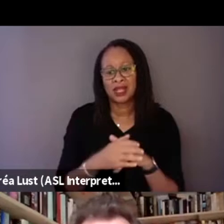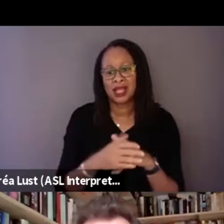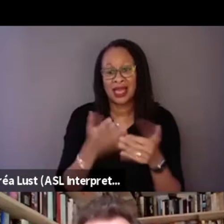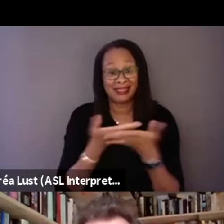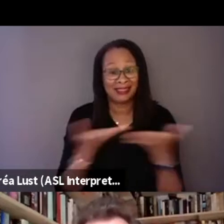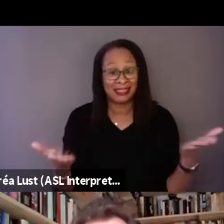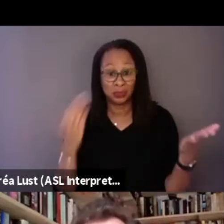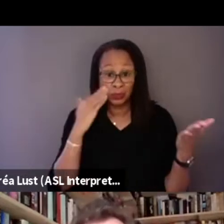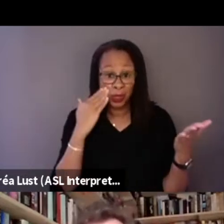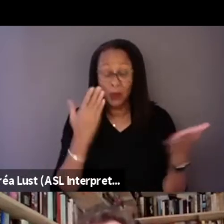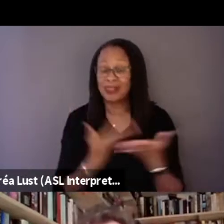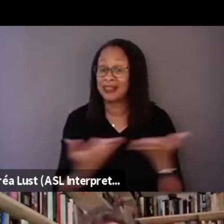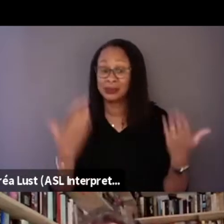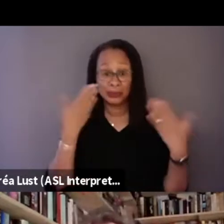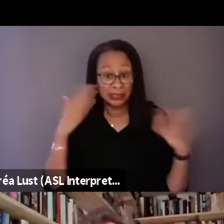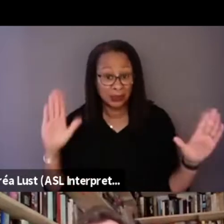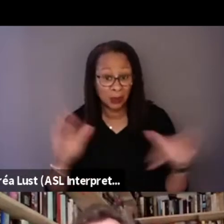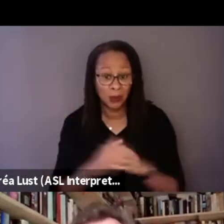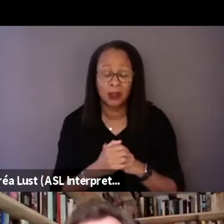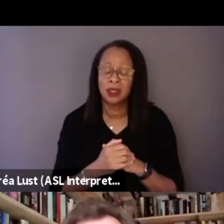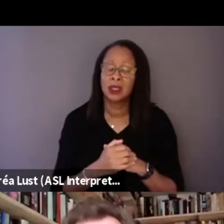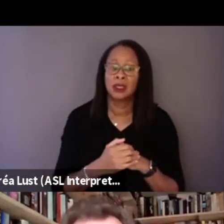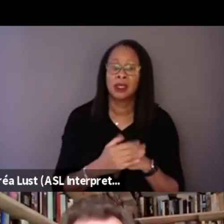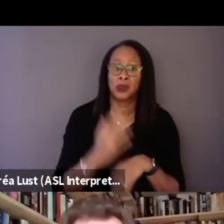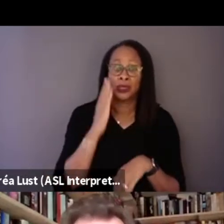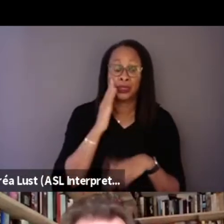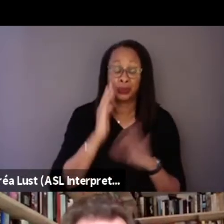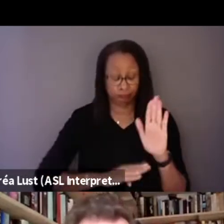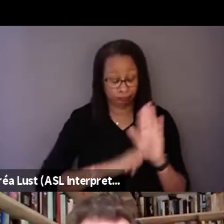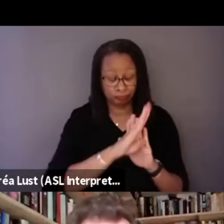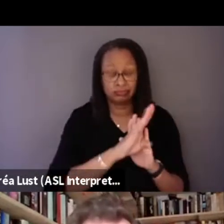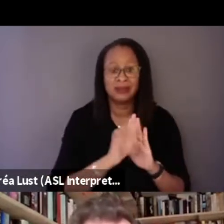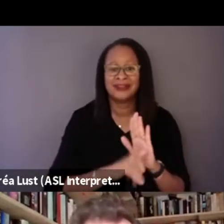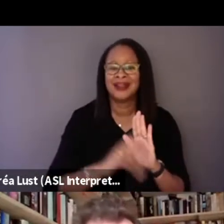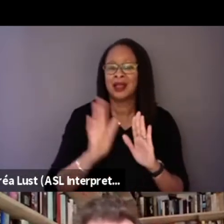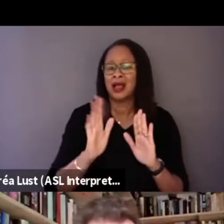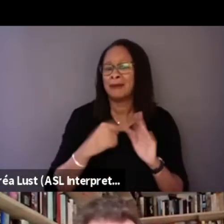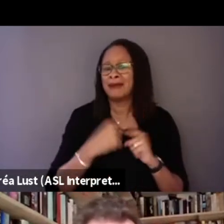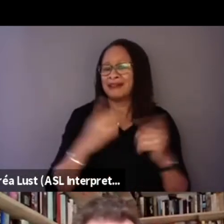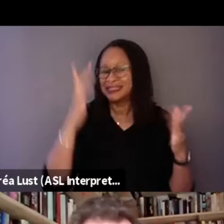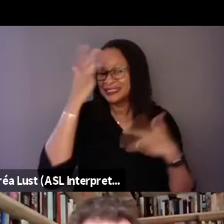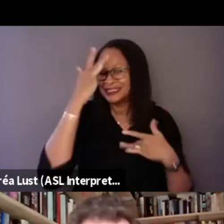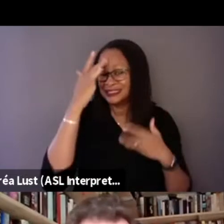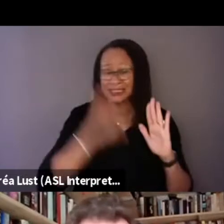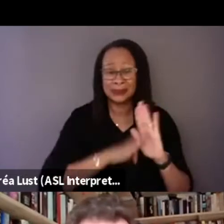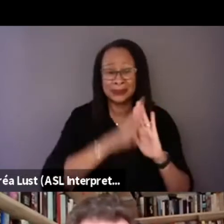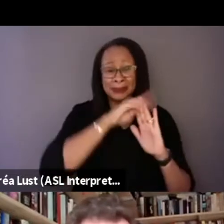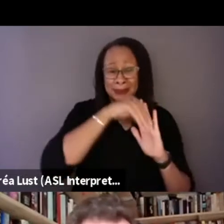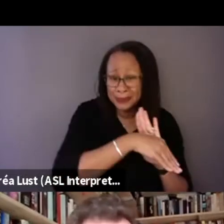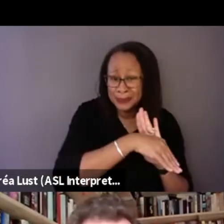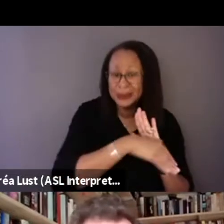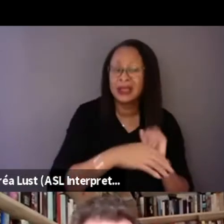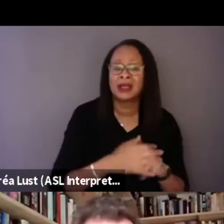I mean, we knew what the trajectory of Ady's illness would be, but we didn't know the trajectory of the 2018